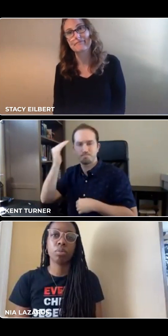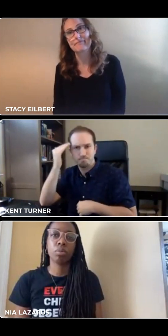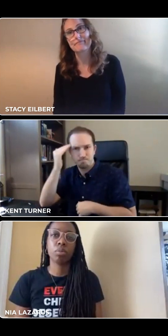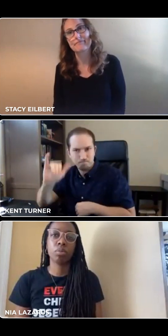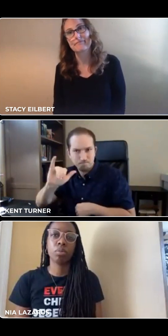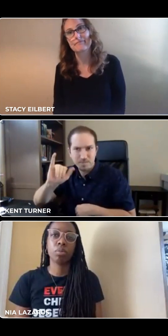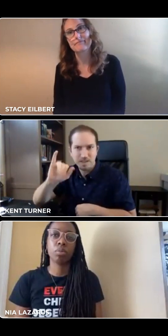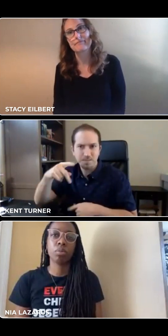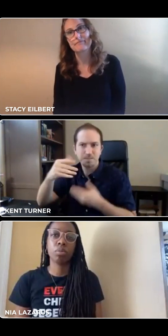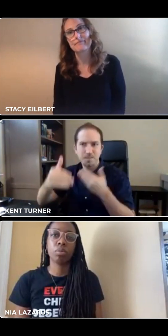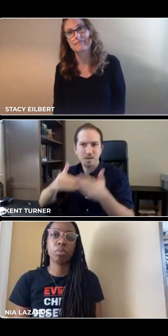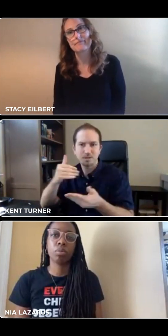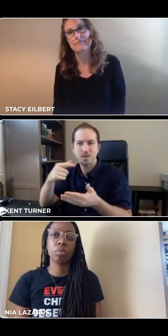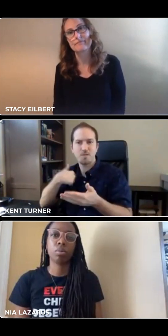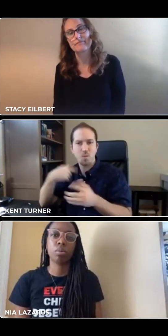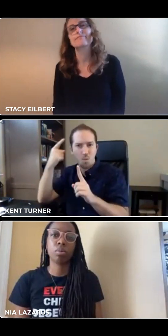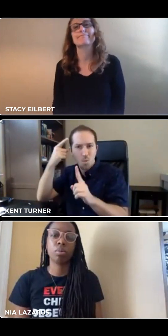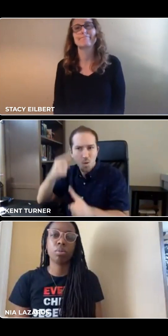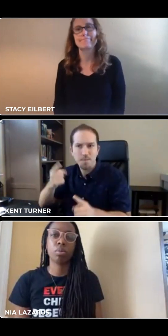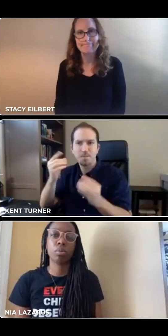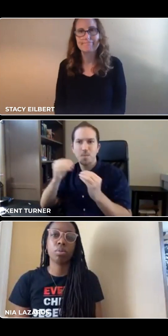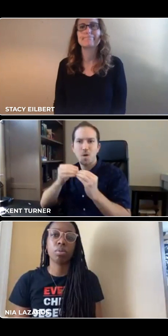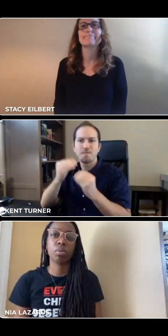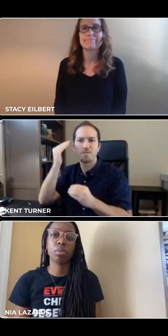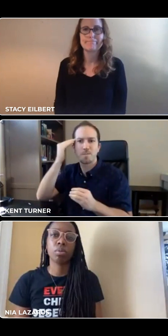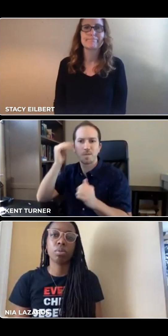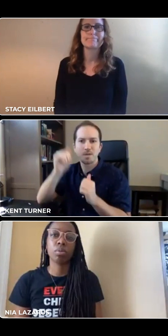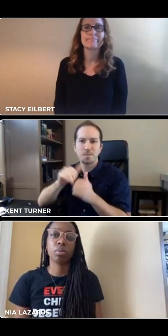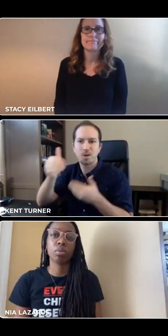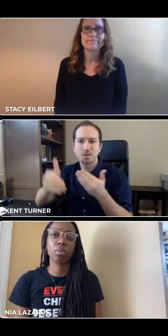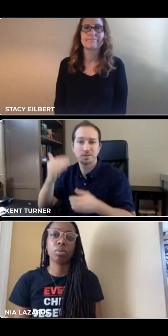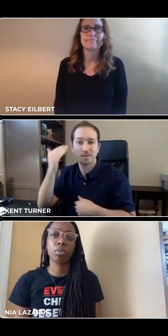[Laugh] and be there for tracking purposes. But, they could be familiar with the IEP goals